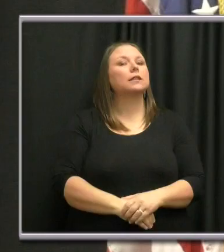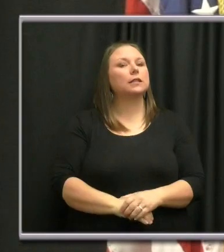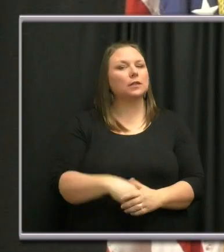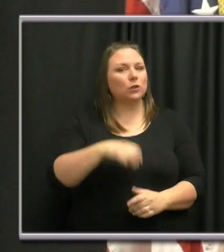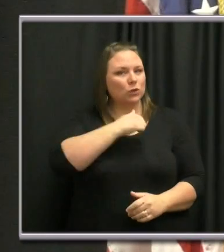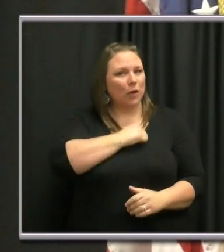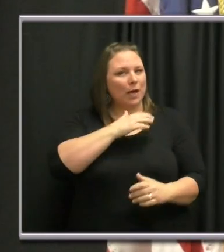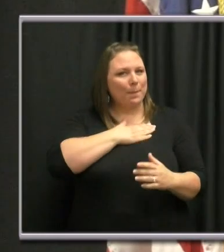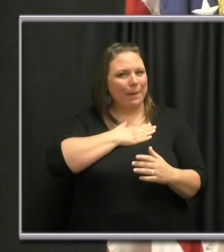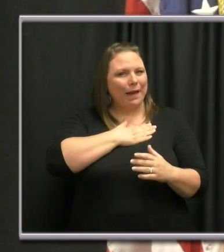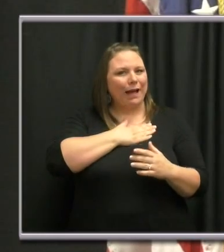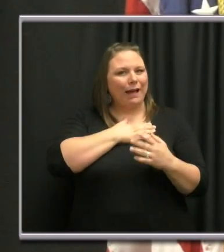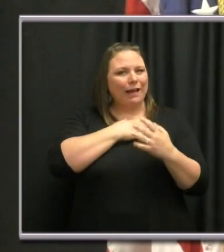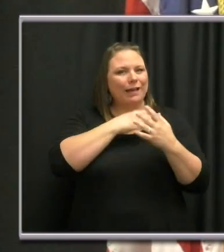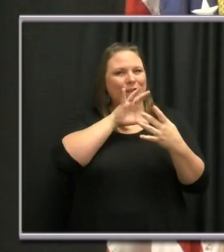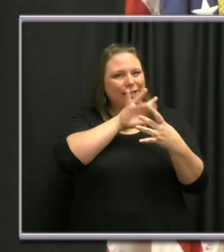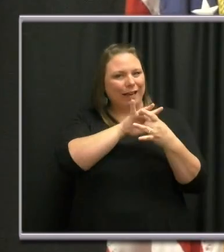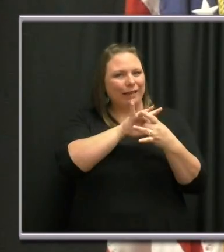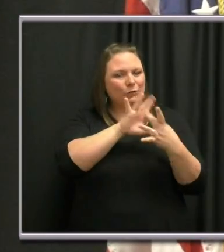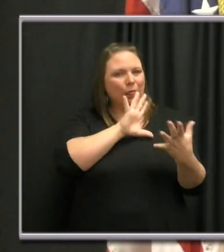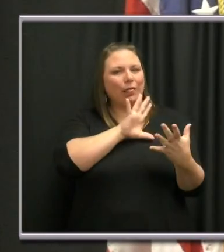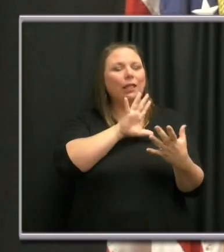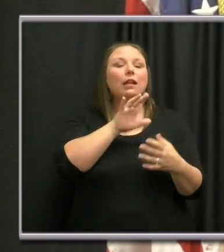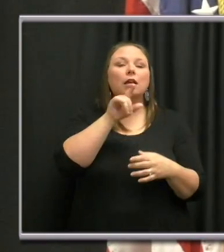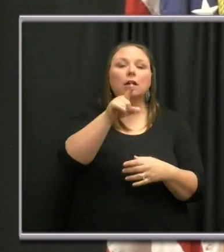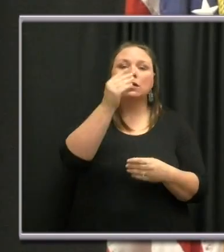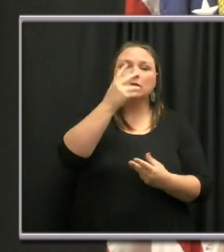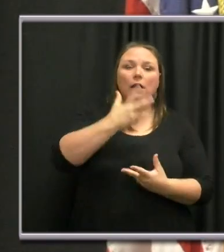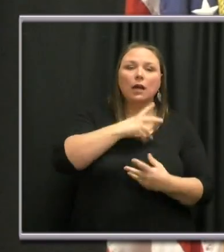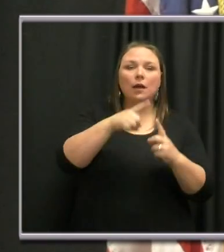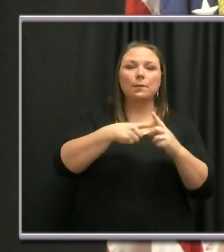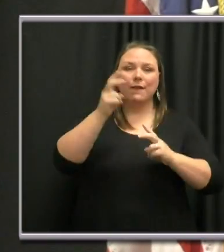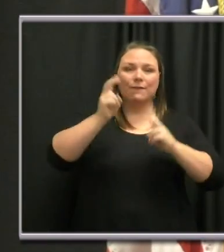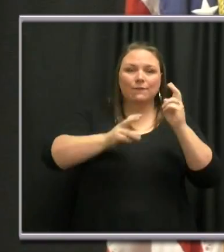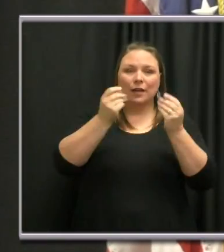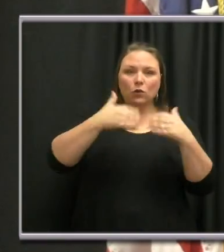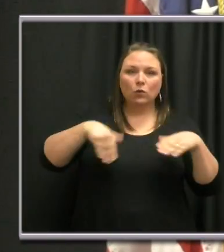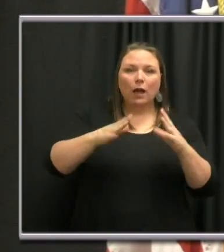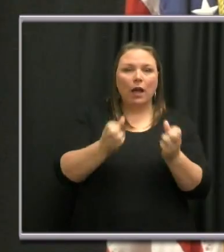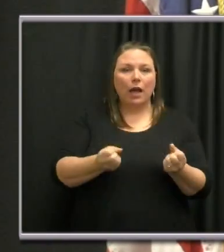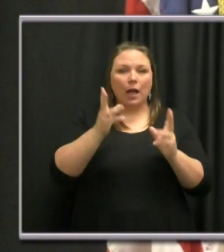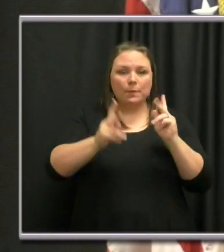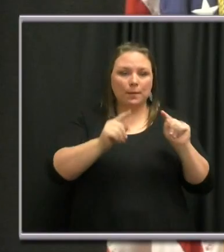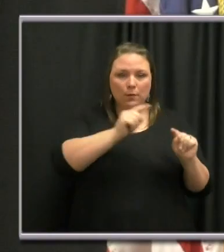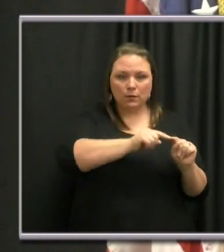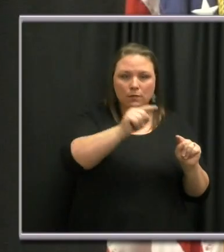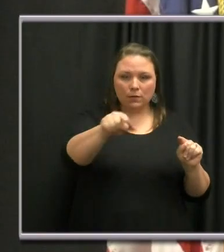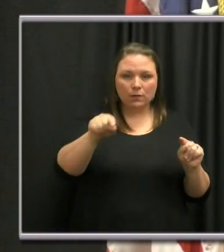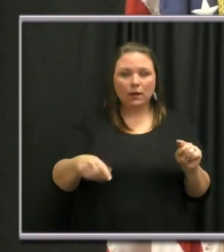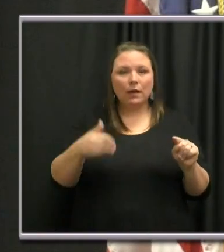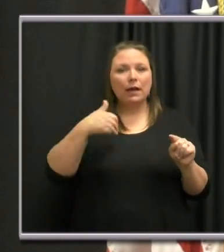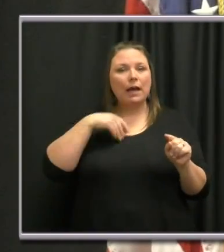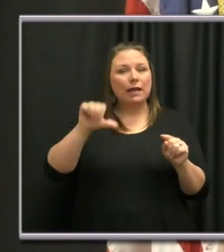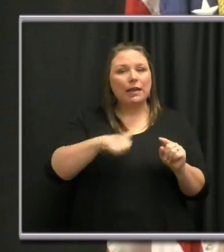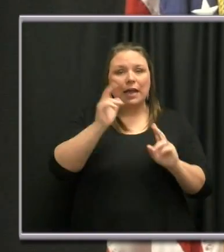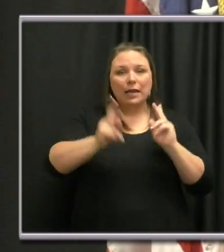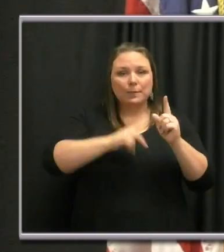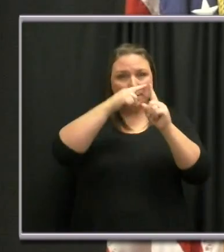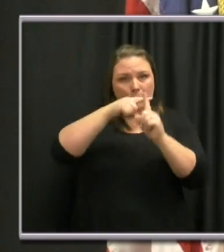CAN YOU HEAR US. I THANK MY CONNECTIONS NOT THE GOOD THIS MORNING CAN YOU GIVE US AN UPDATE ON THE FAIRGROUNDS HOW